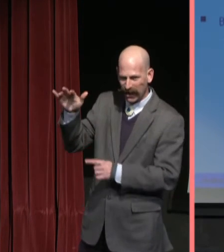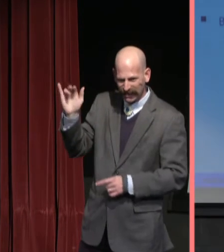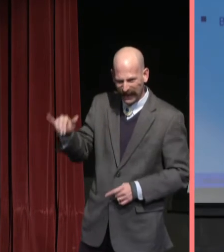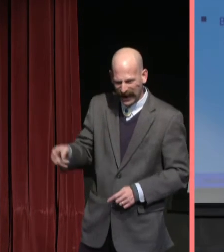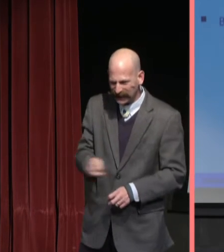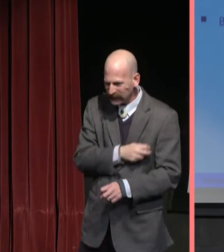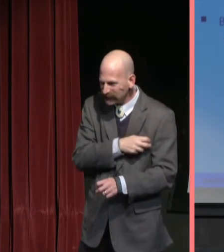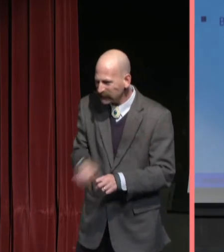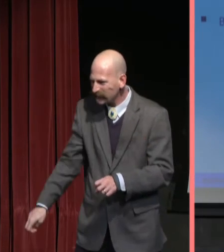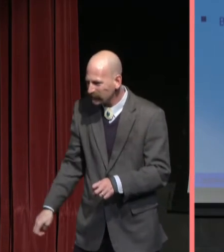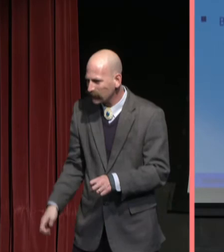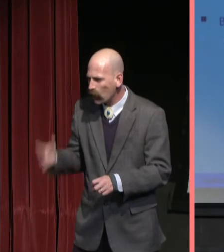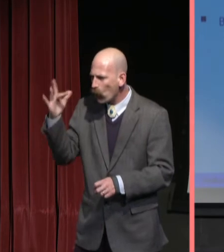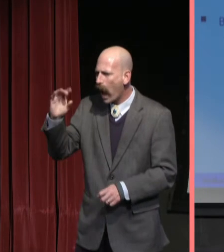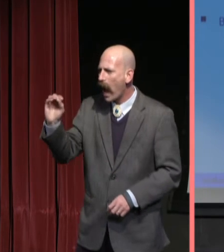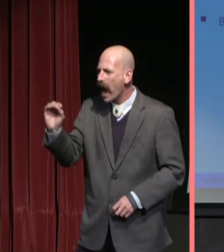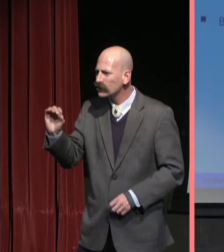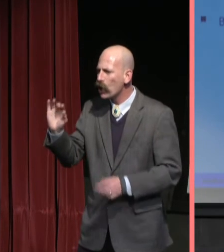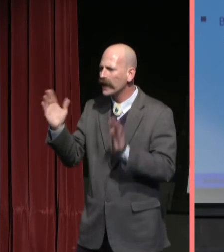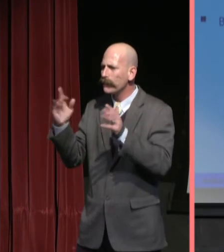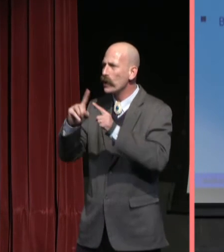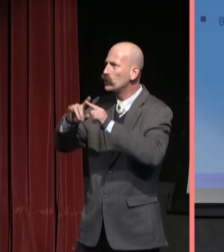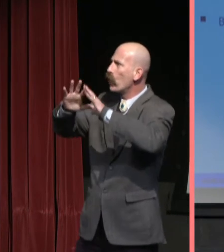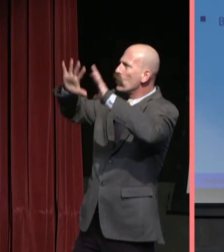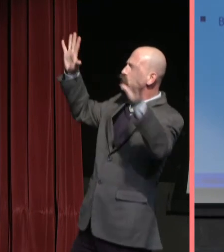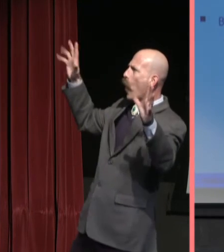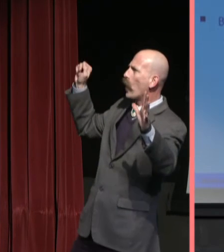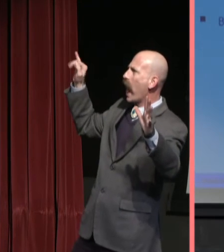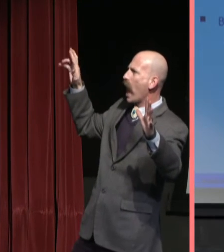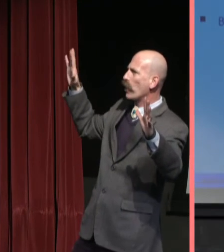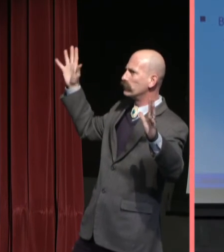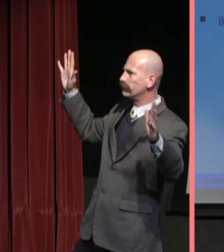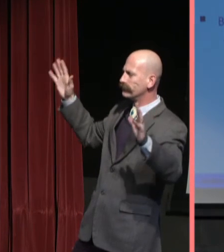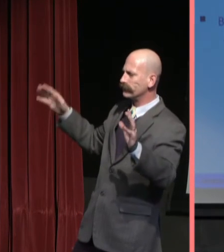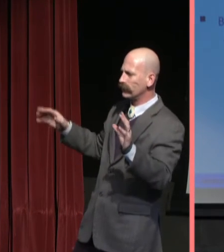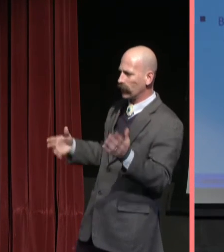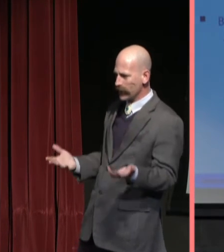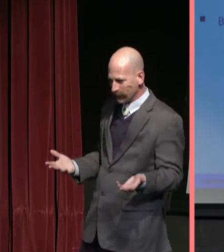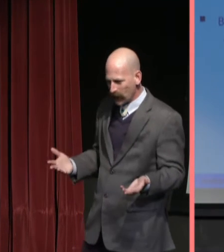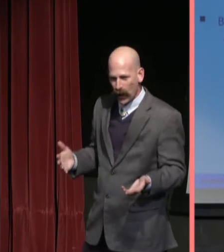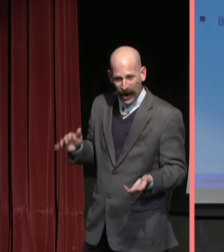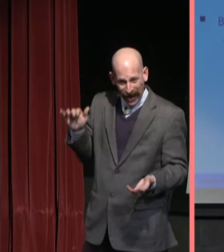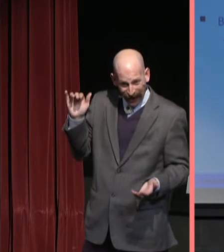as shown by this number here. So you could say it's actually 630 times harder